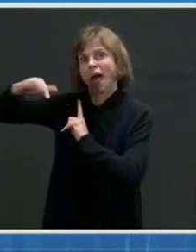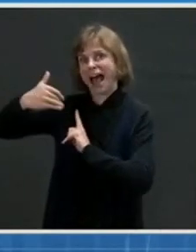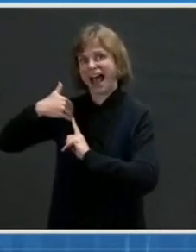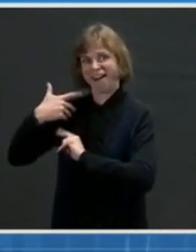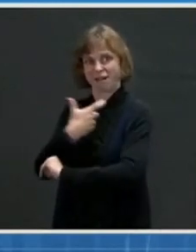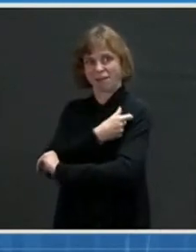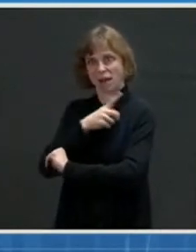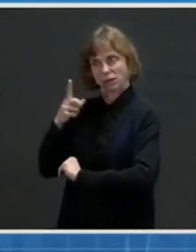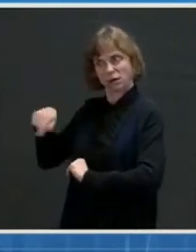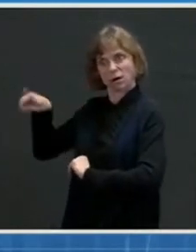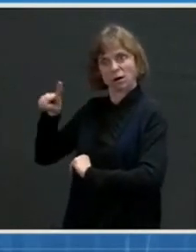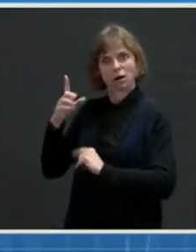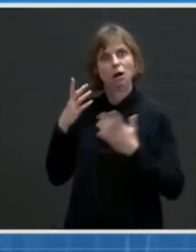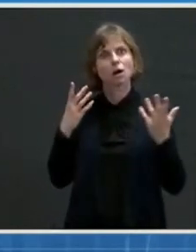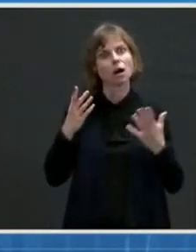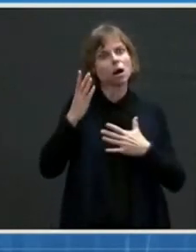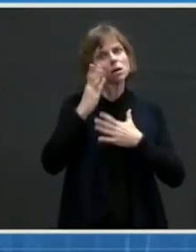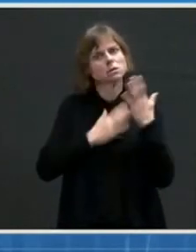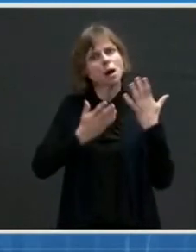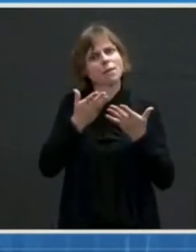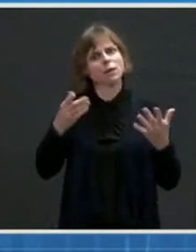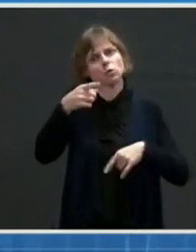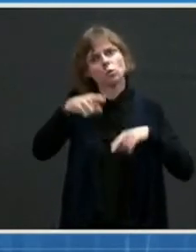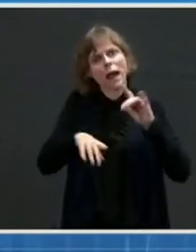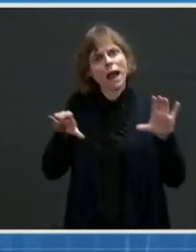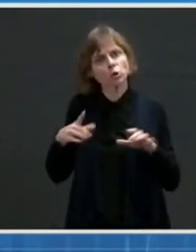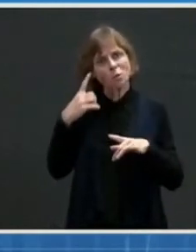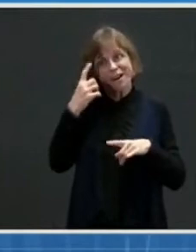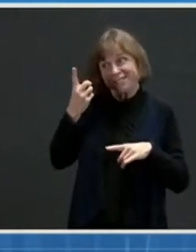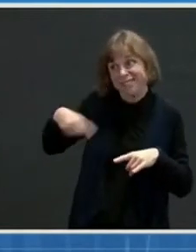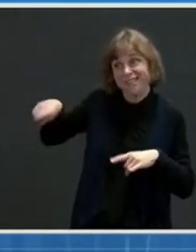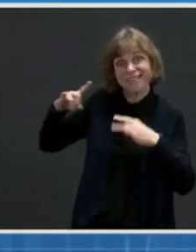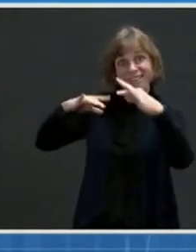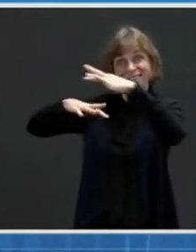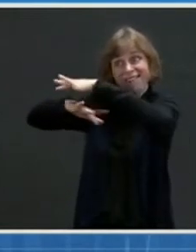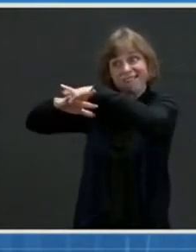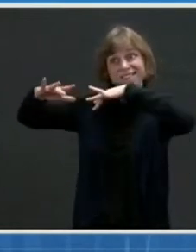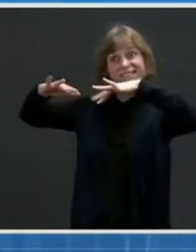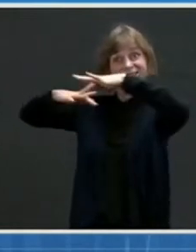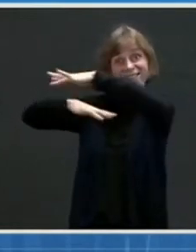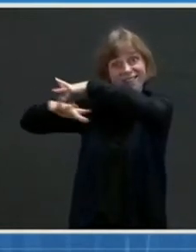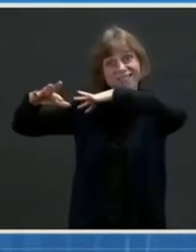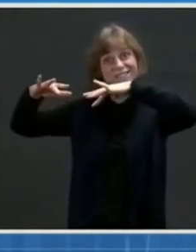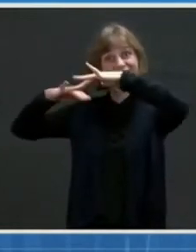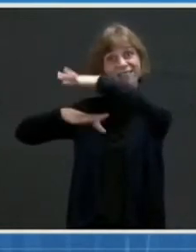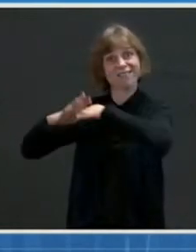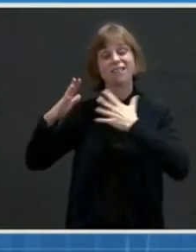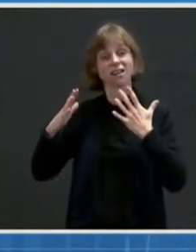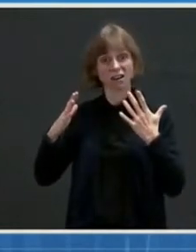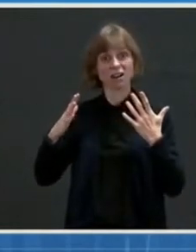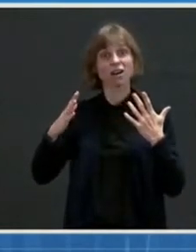THERE WILL BE THINGS THAT YOU WILL NOT BE ABLE TO DO BECAUSE